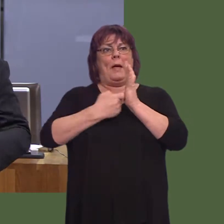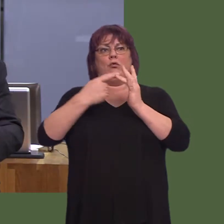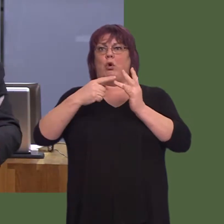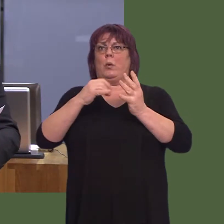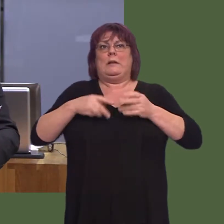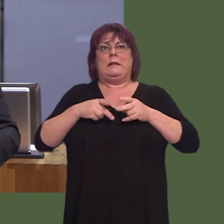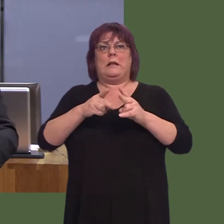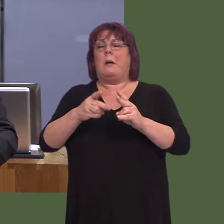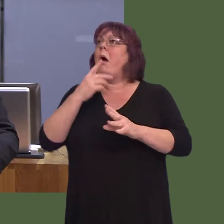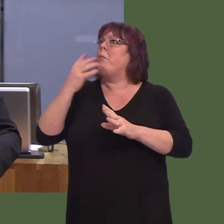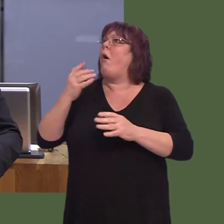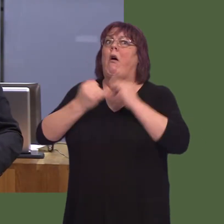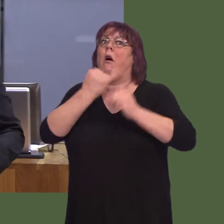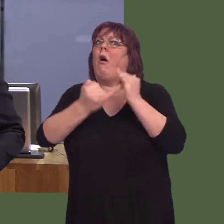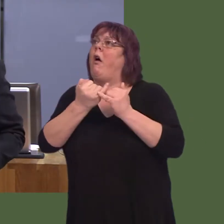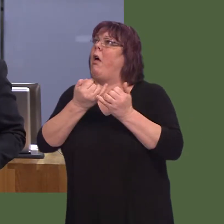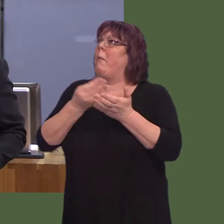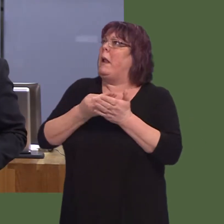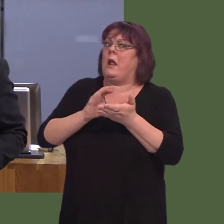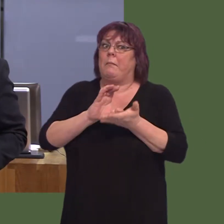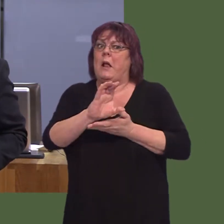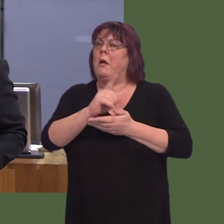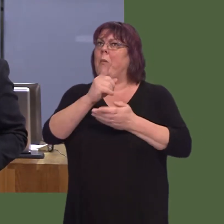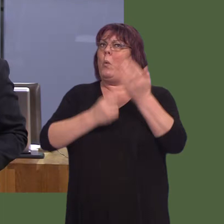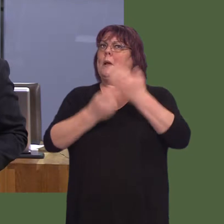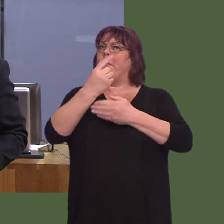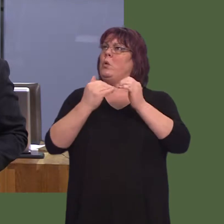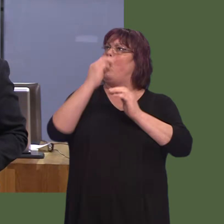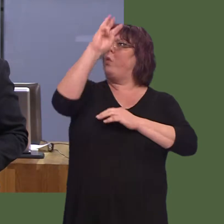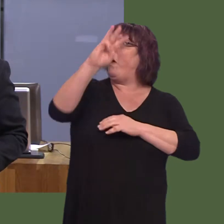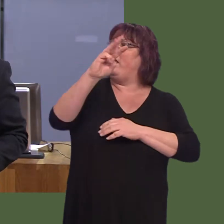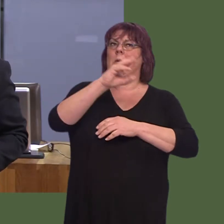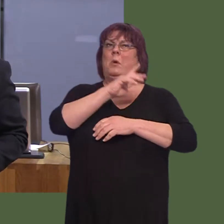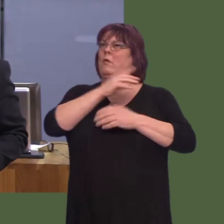Now, I don't decry those investments, but when is north Wales going to get its fair share?